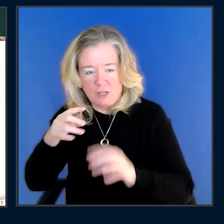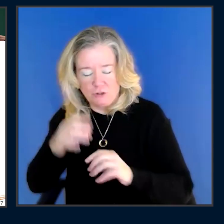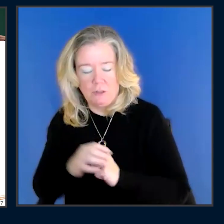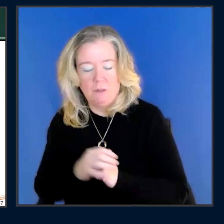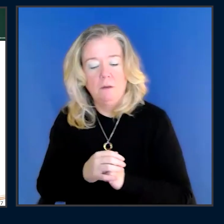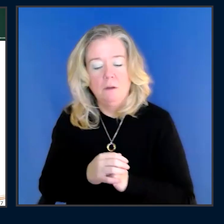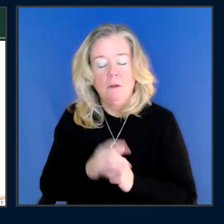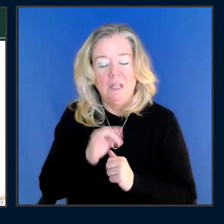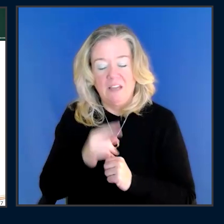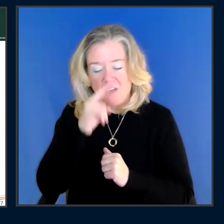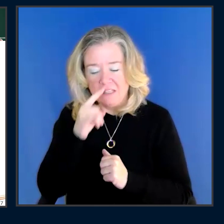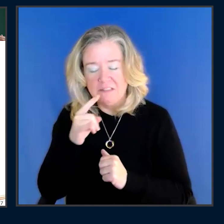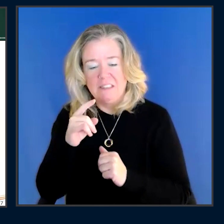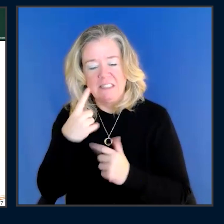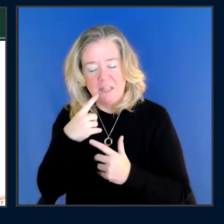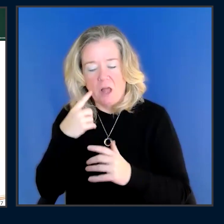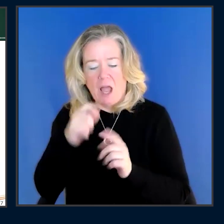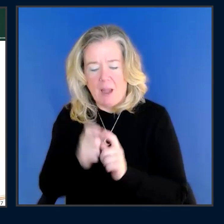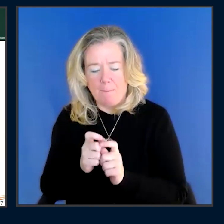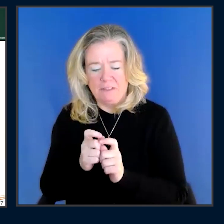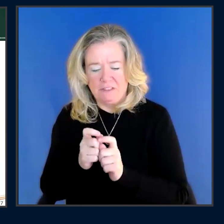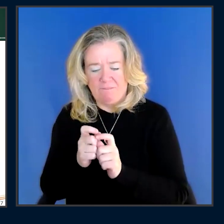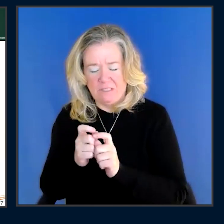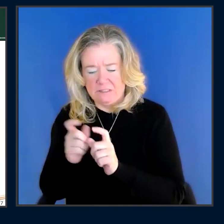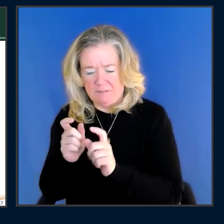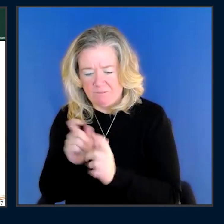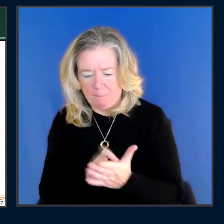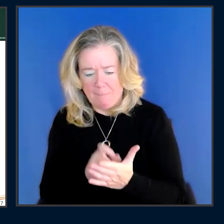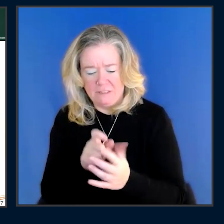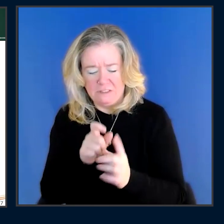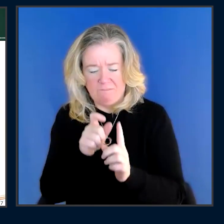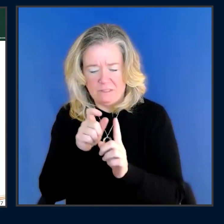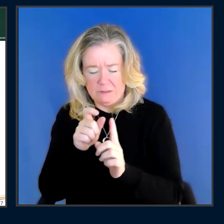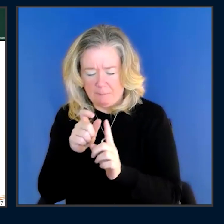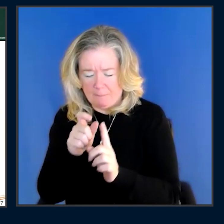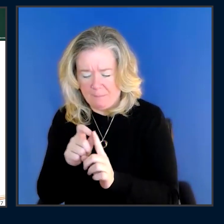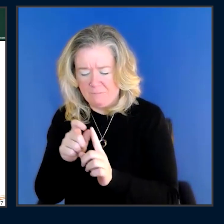sounding out every word, every two words, and they're in third grade, their brain has just